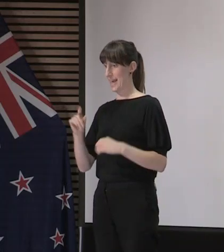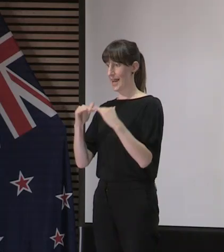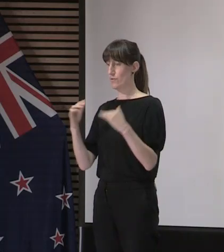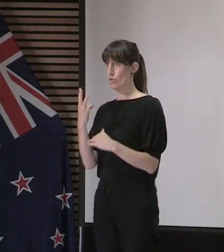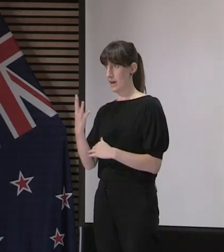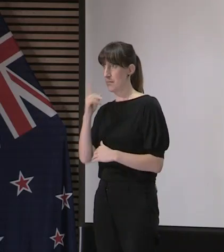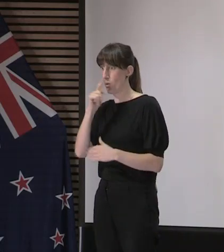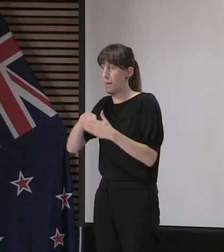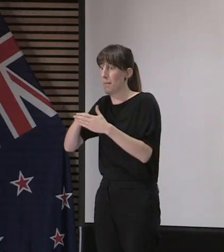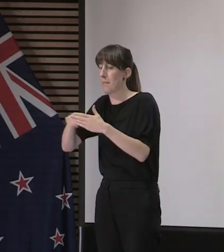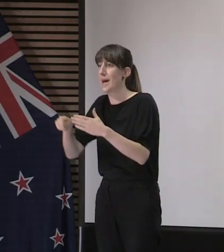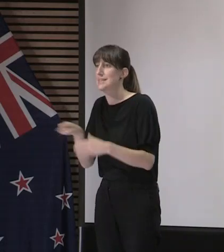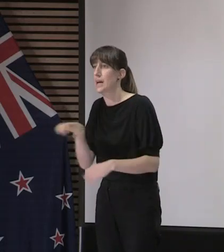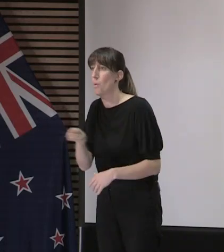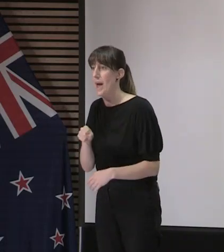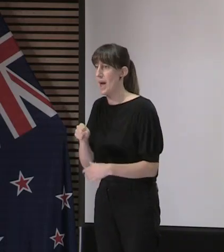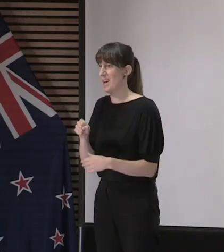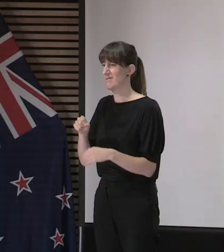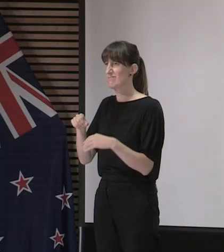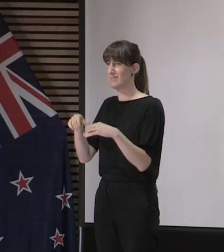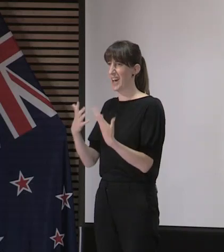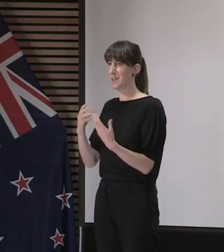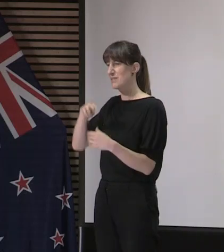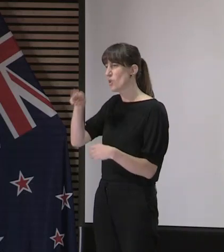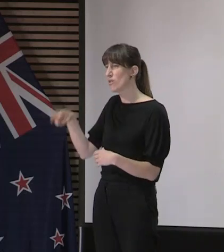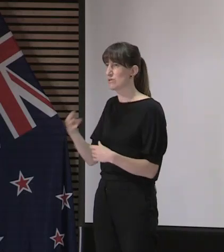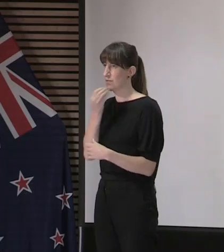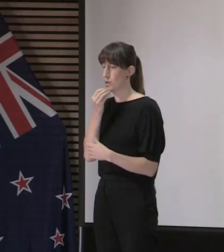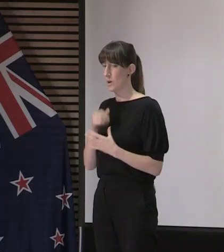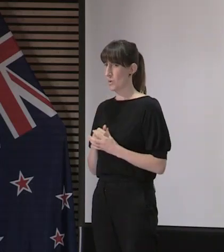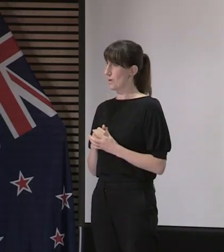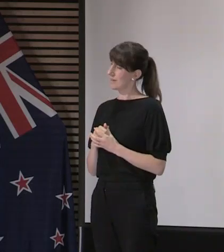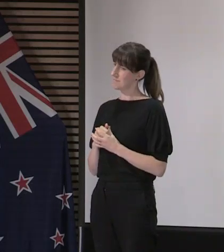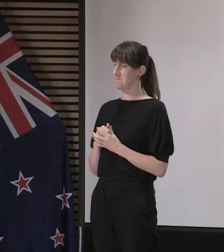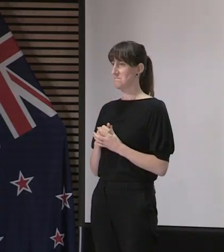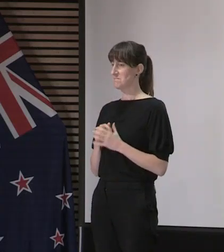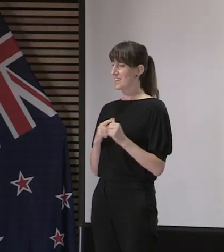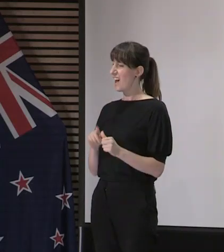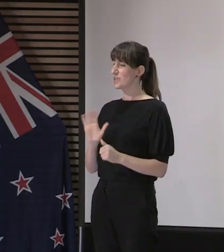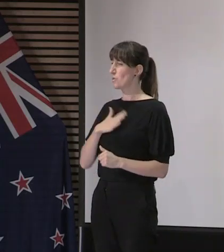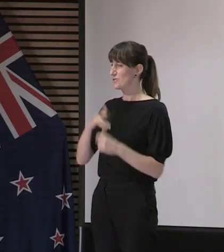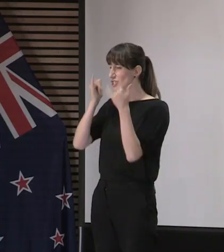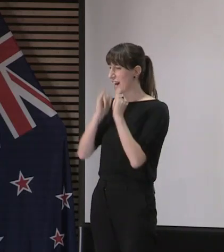preachy? I don't want to be preachy on this. I was keen to get a takeaway coffee and I think people are